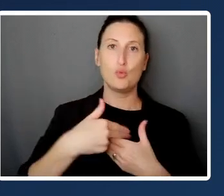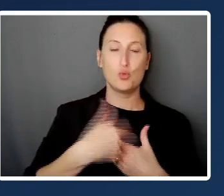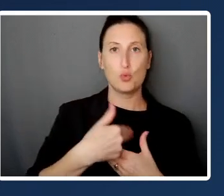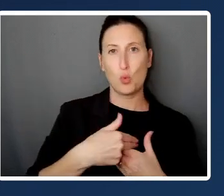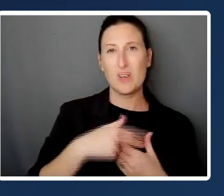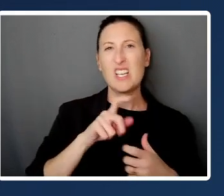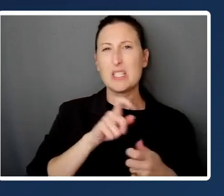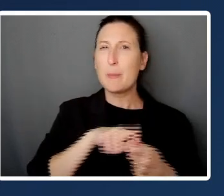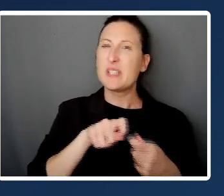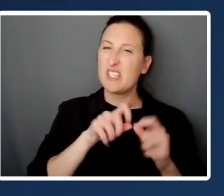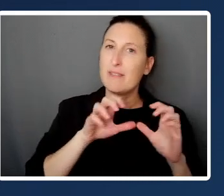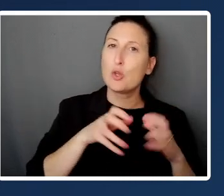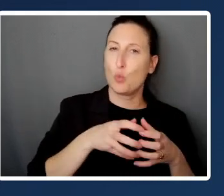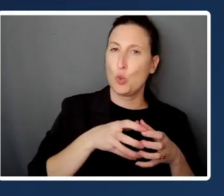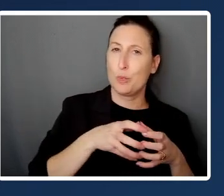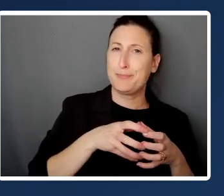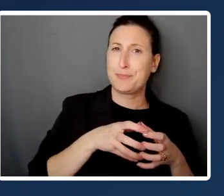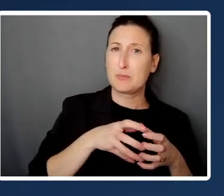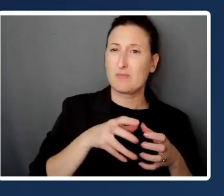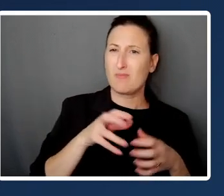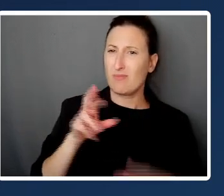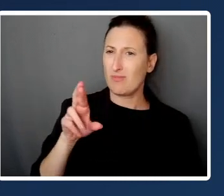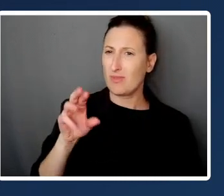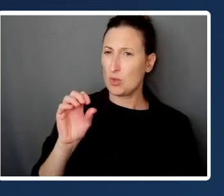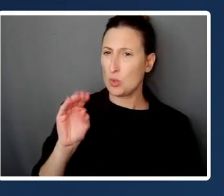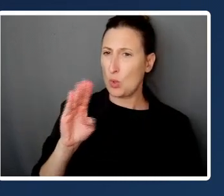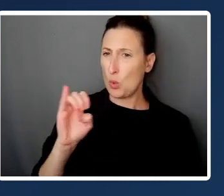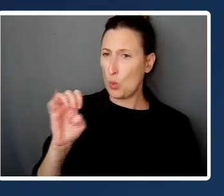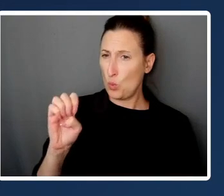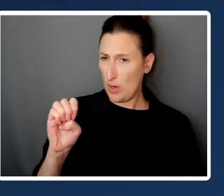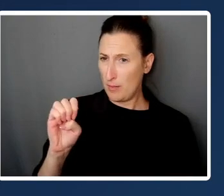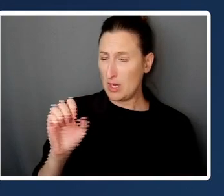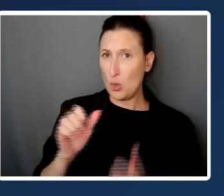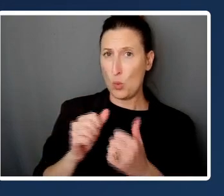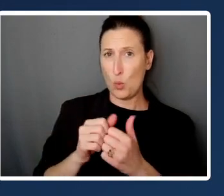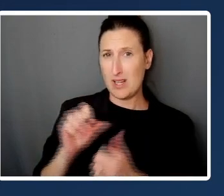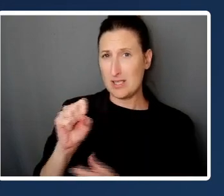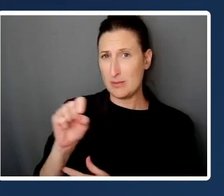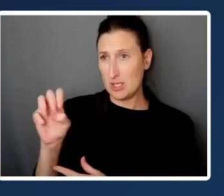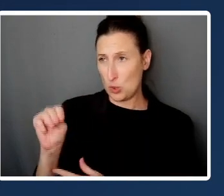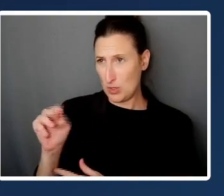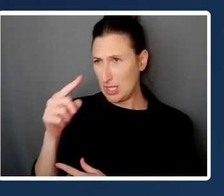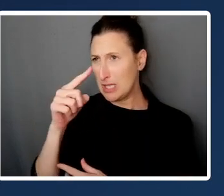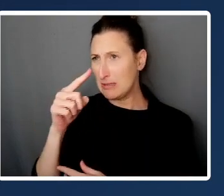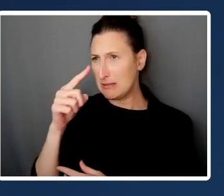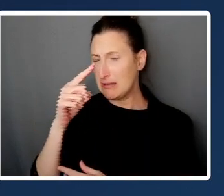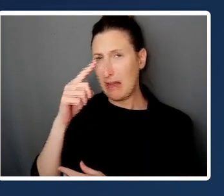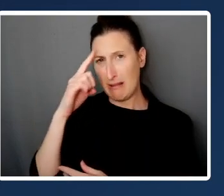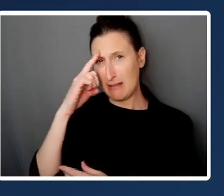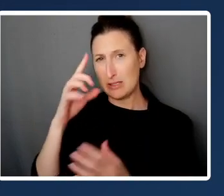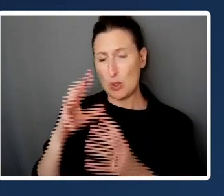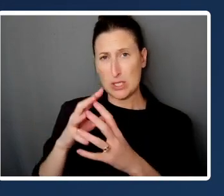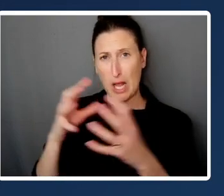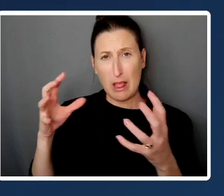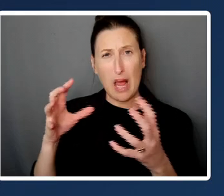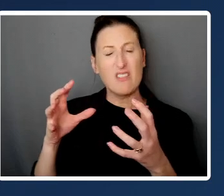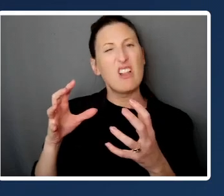with the Smithsonian though, there are a lot of -- I mean, some chats and opportunities with all